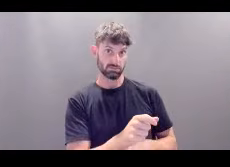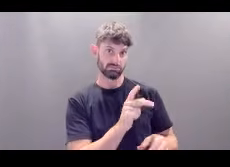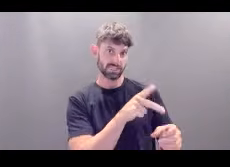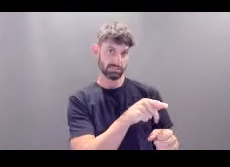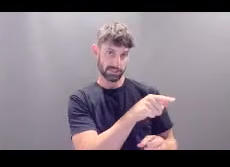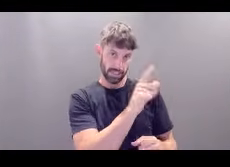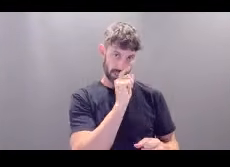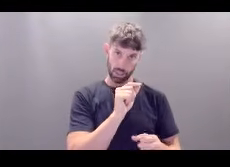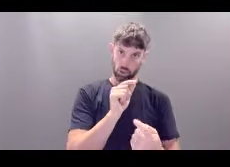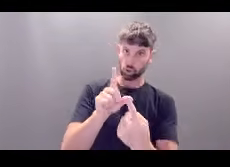little advice or set up.